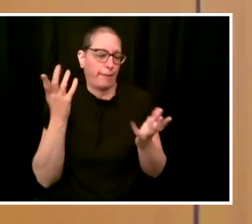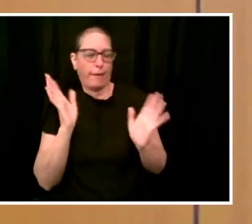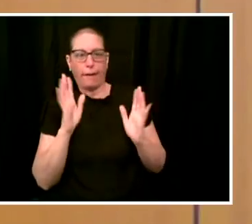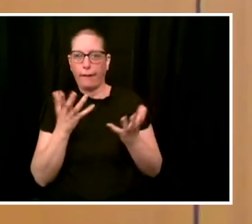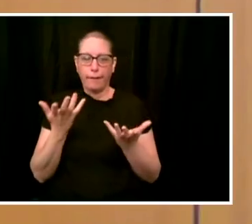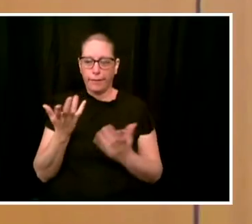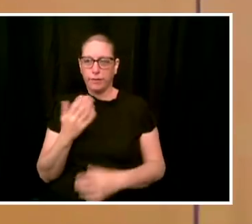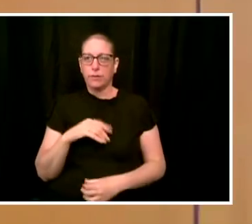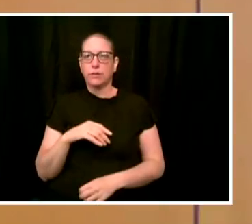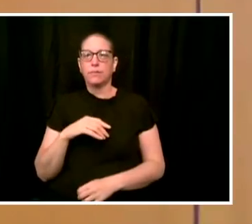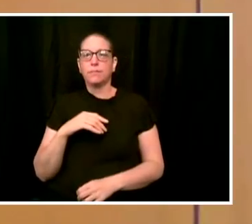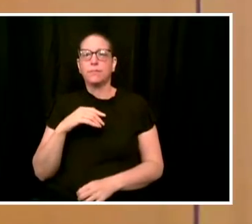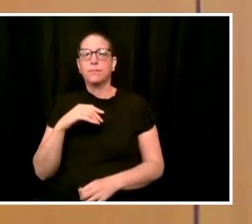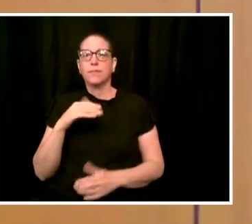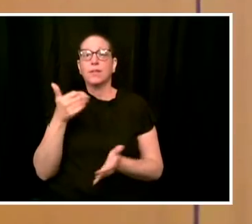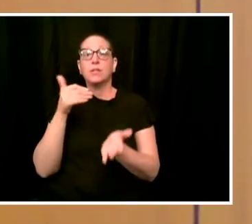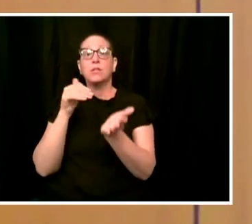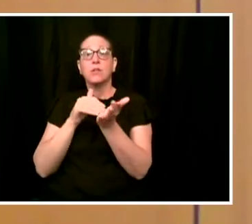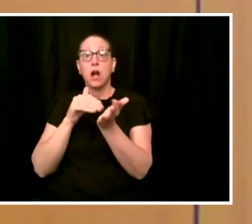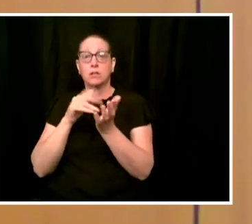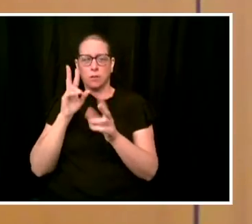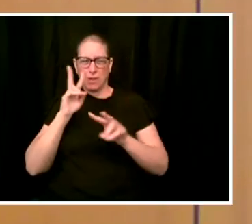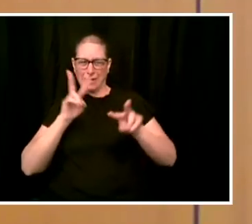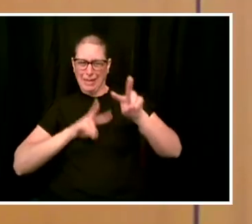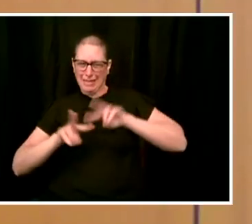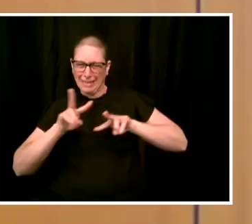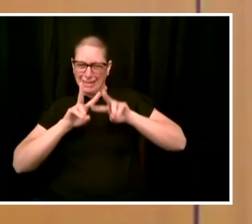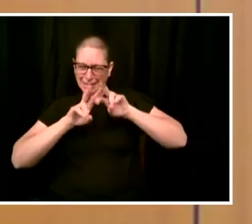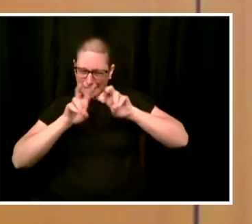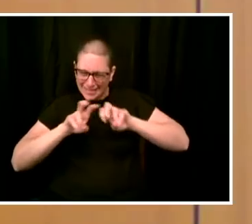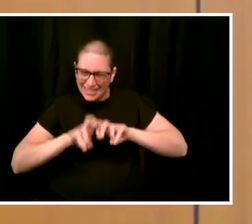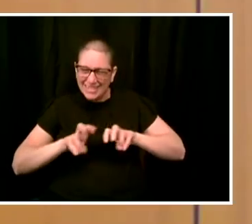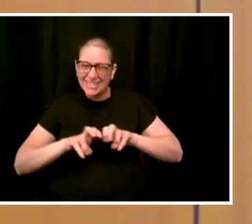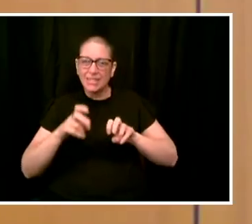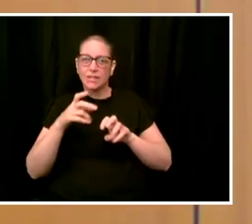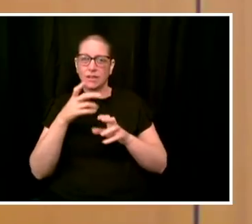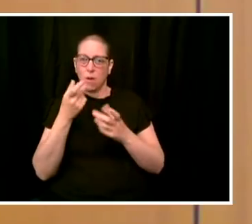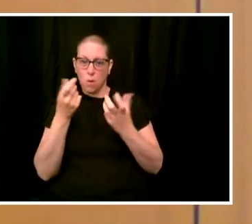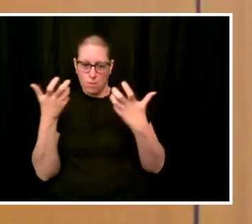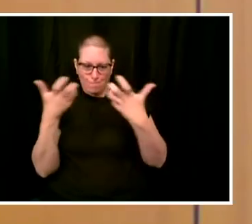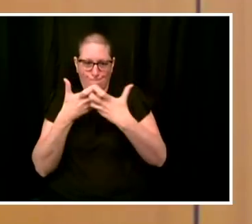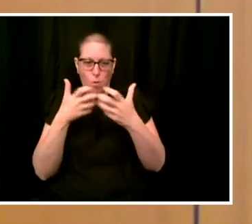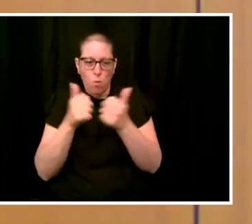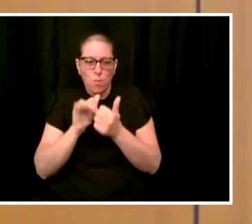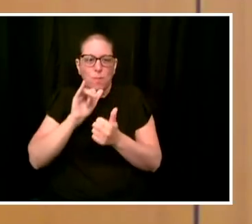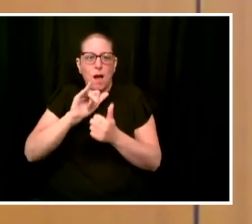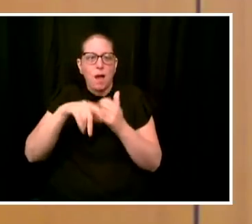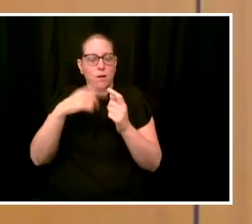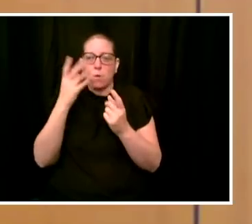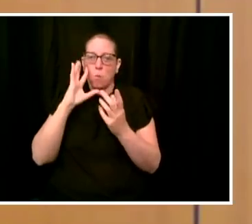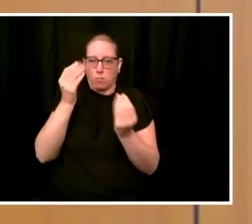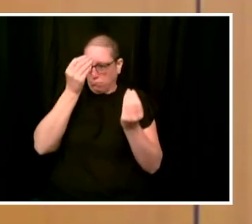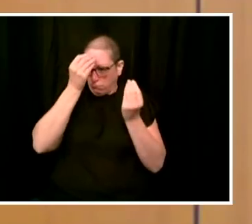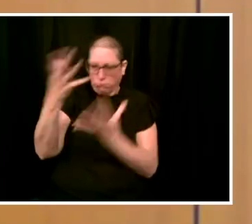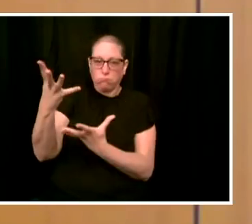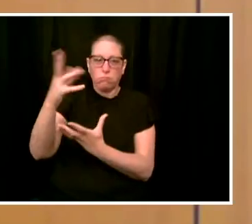LEVEL OF THAT, TO REFER THEM TO THE TREATMENT. BECUASE THE